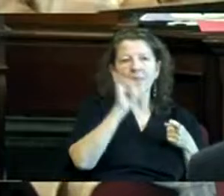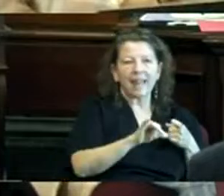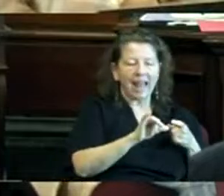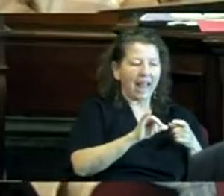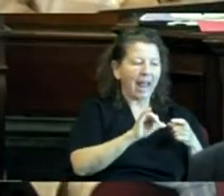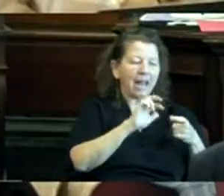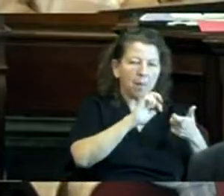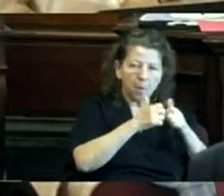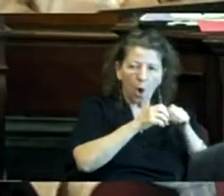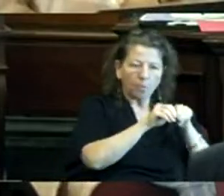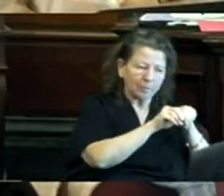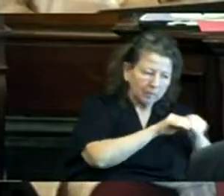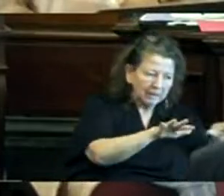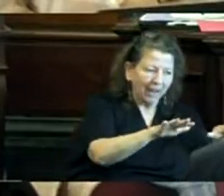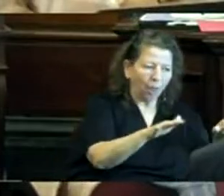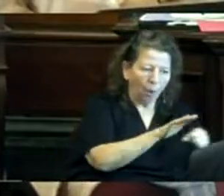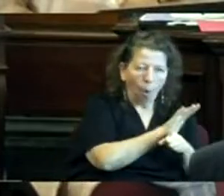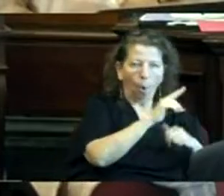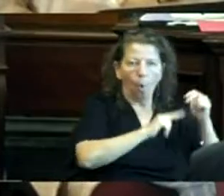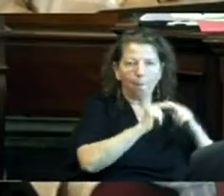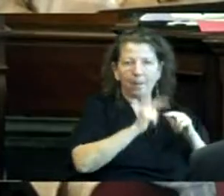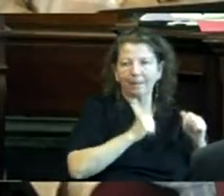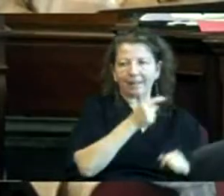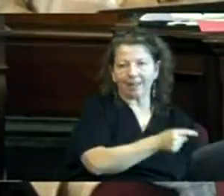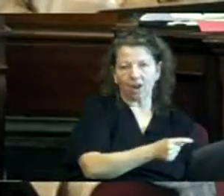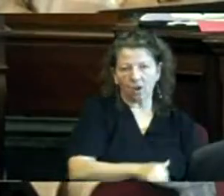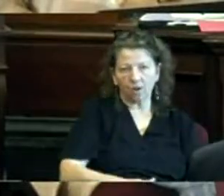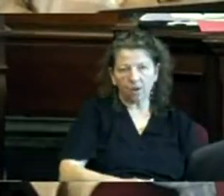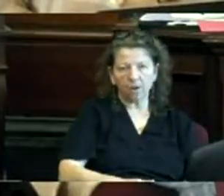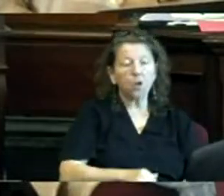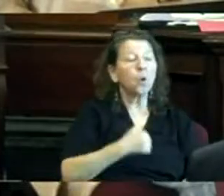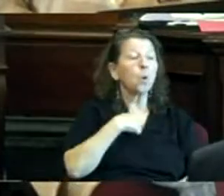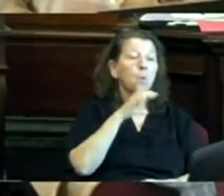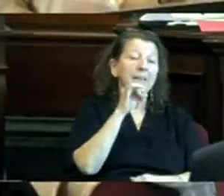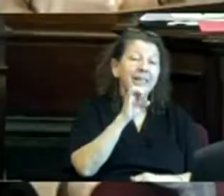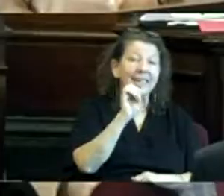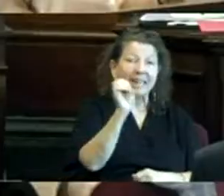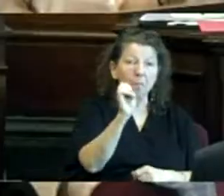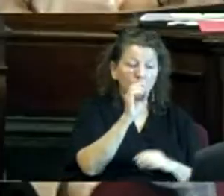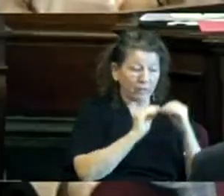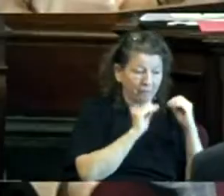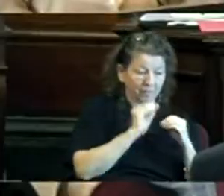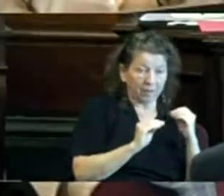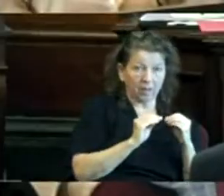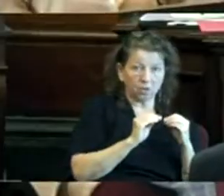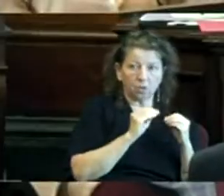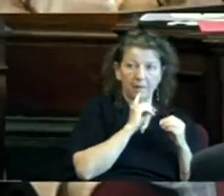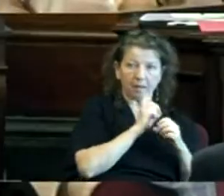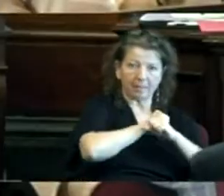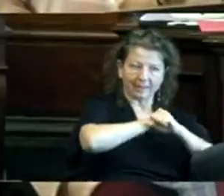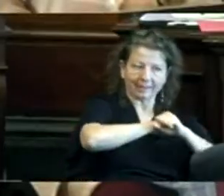that you got to pay attention. But so that problem pervades the